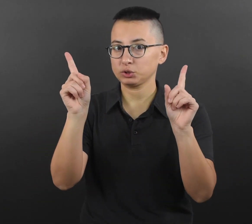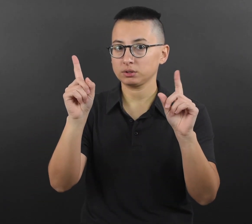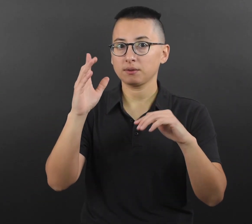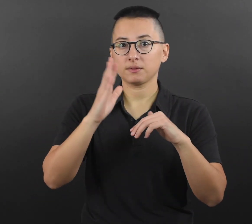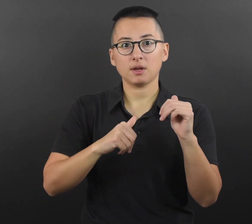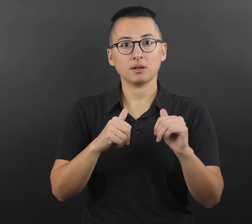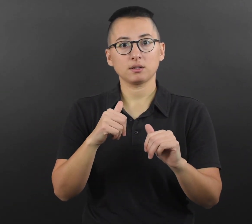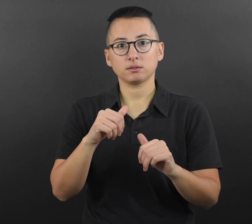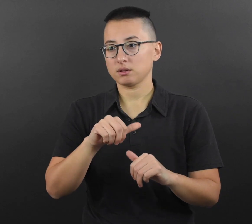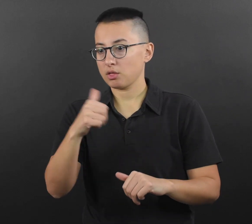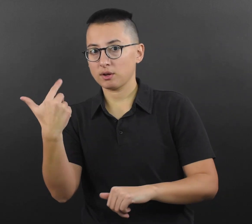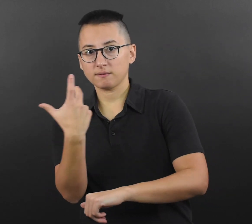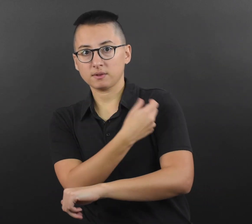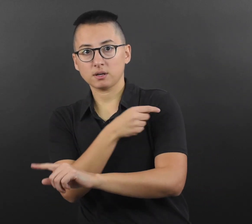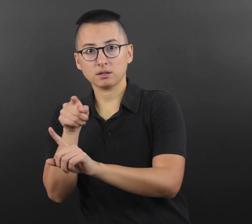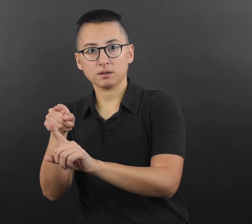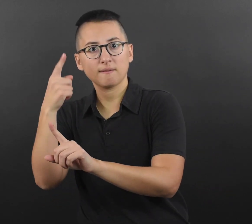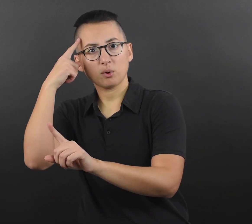Is this a different vaccine than for 12 years and older?